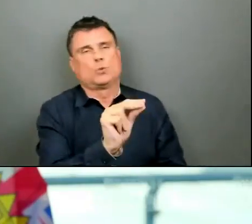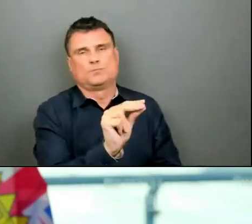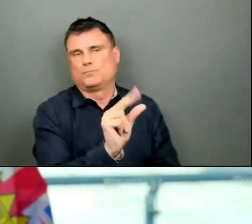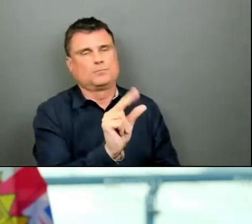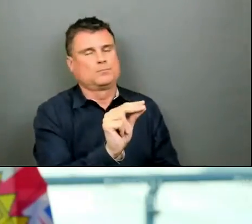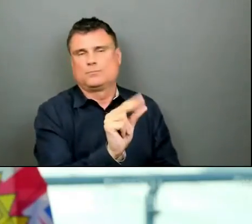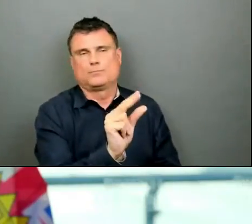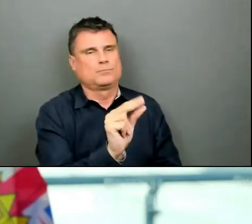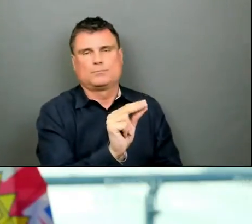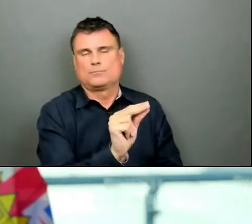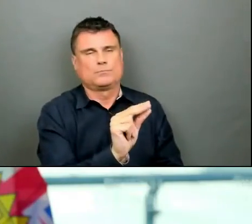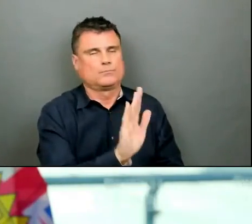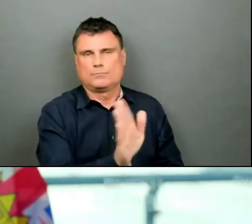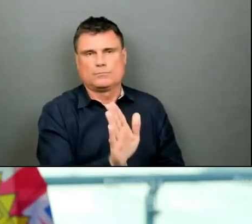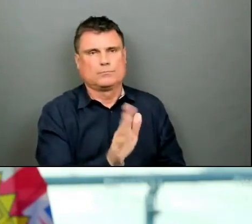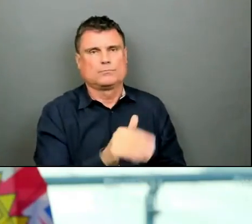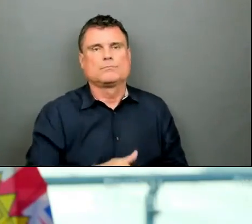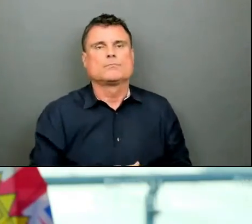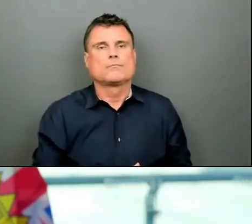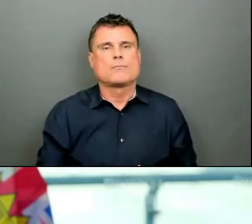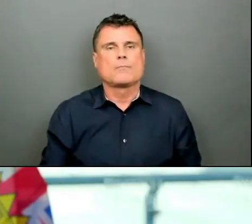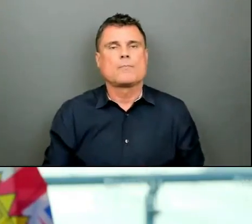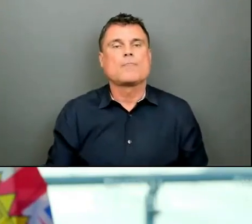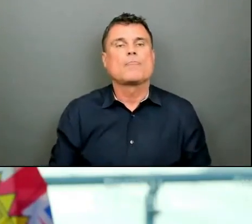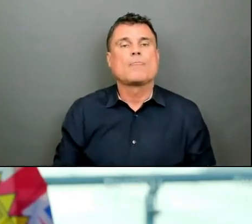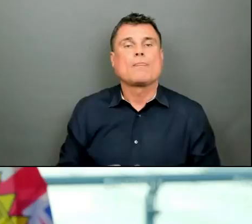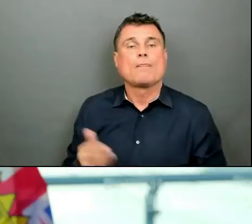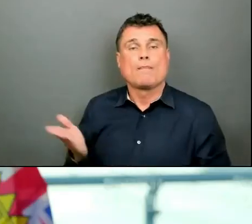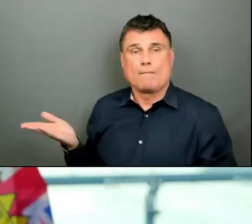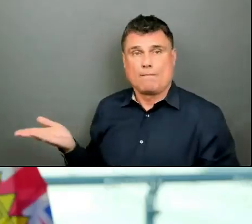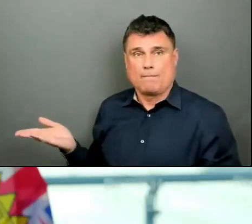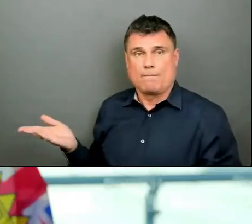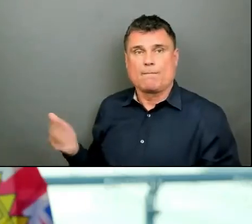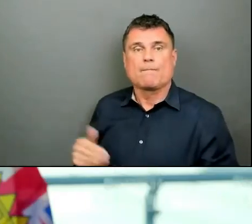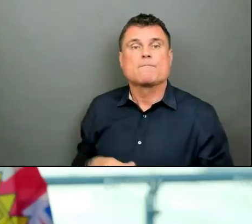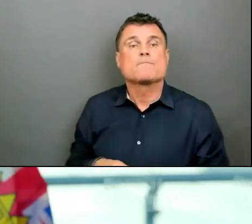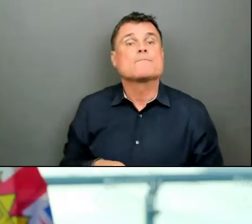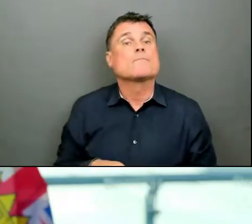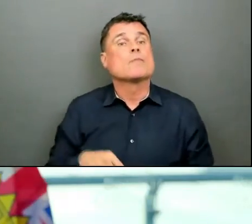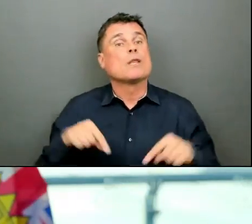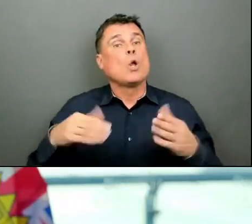The second question to school, no. This has been an ongoing revolution of program we